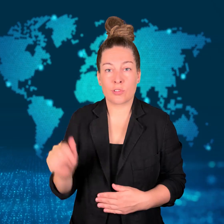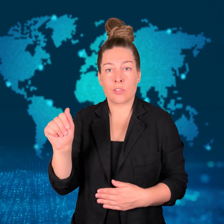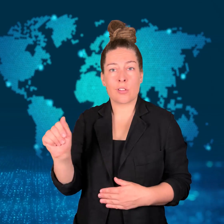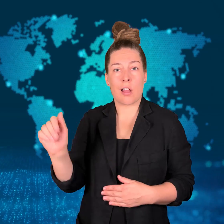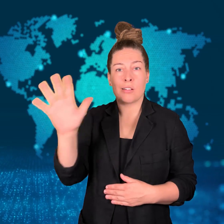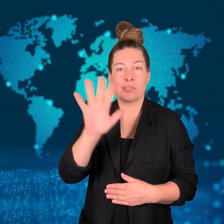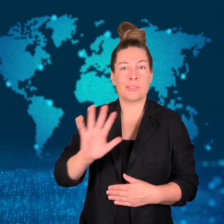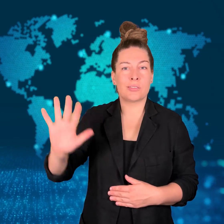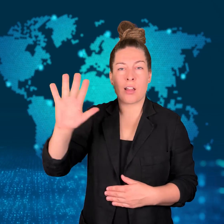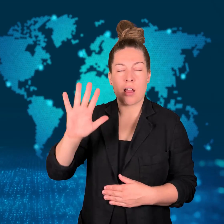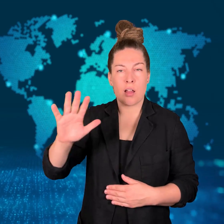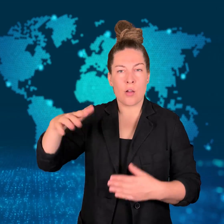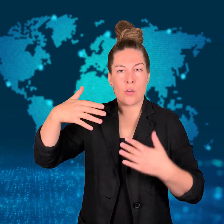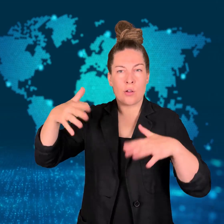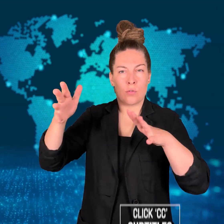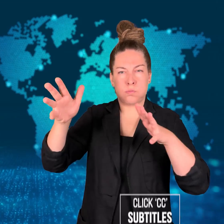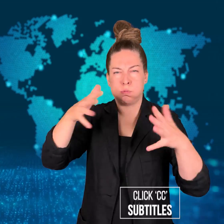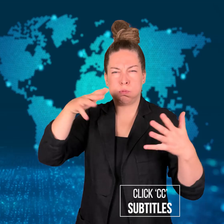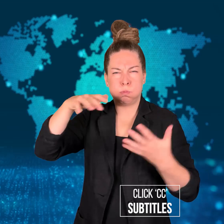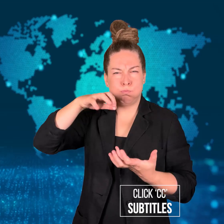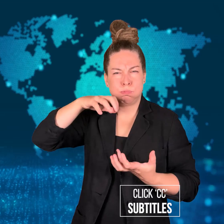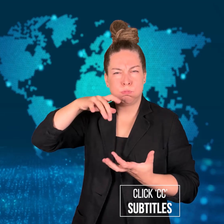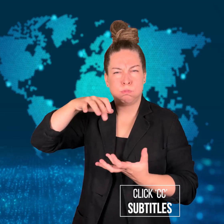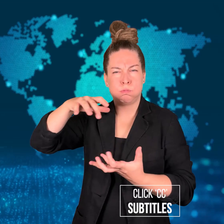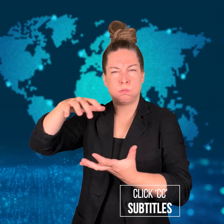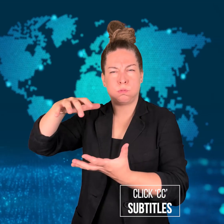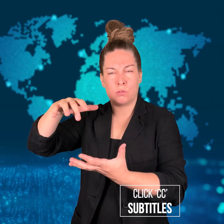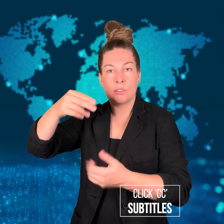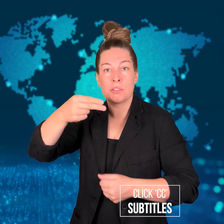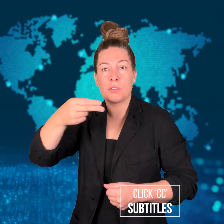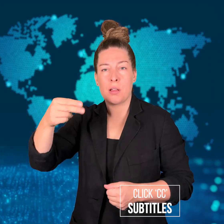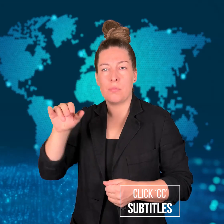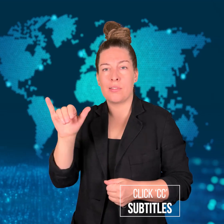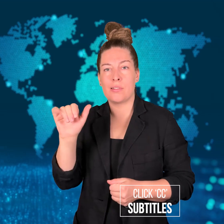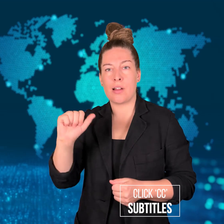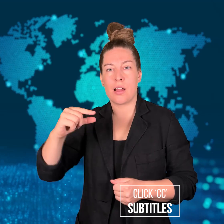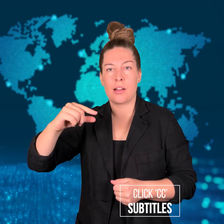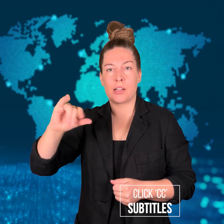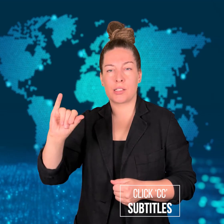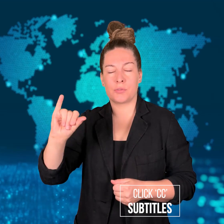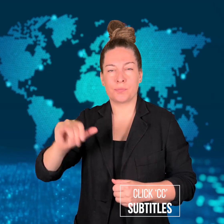Typhoon Yagi